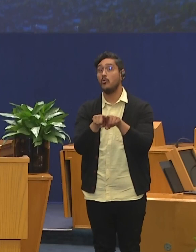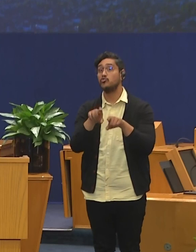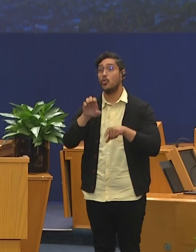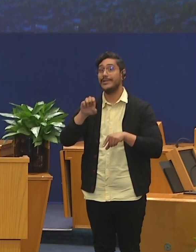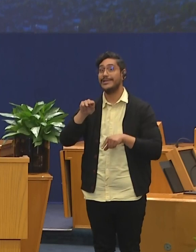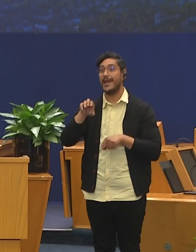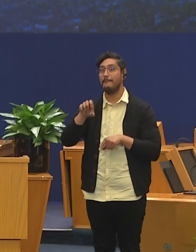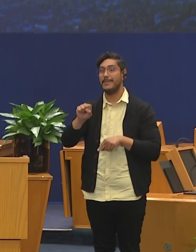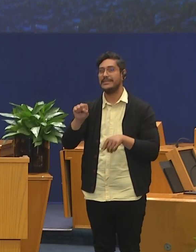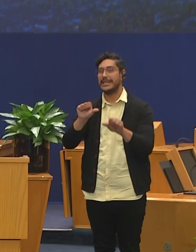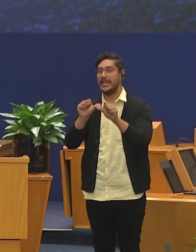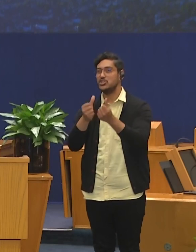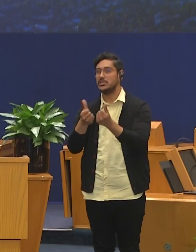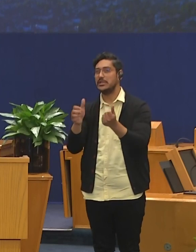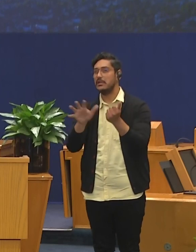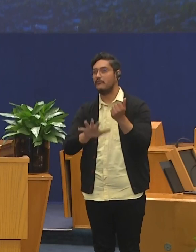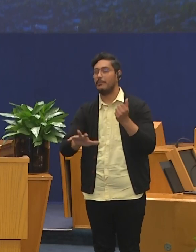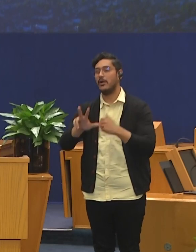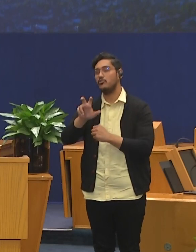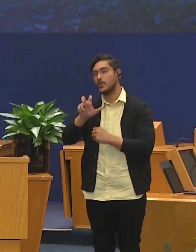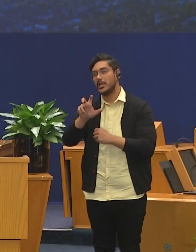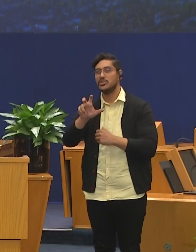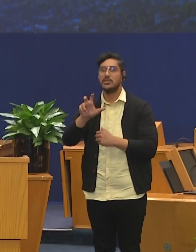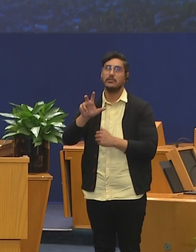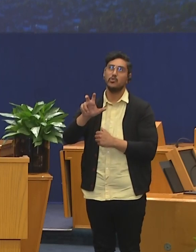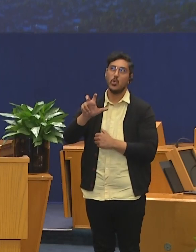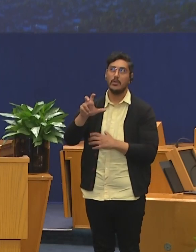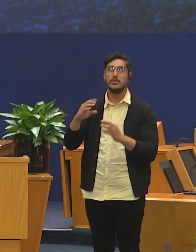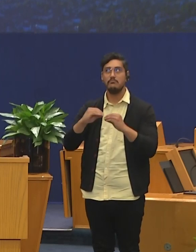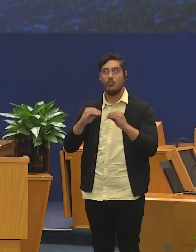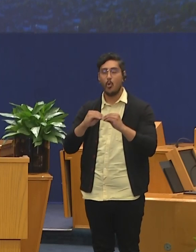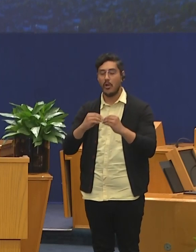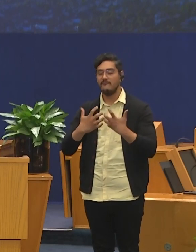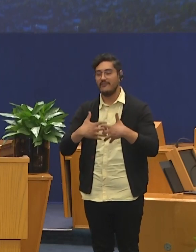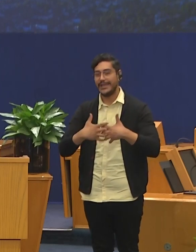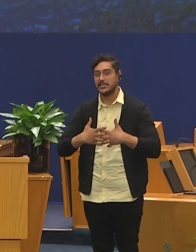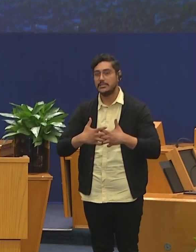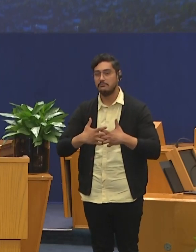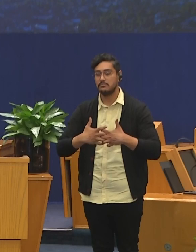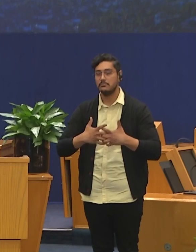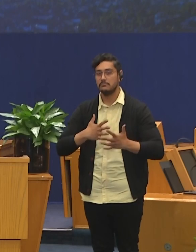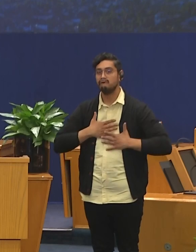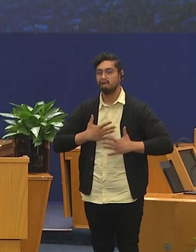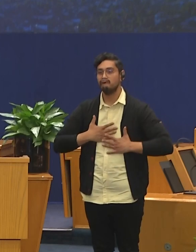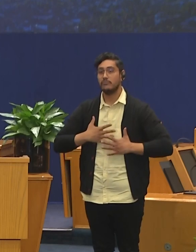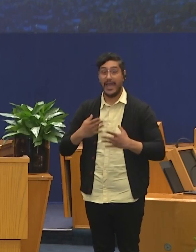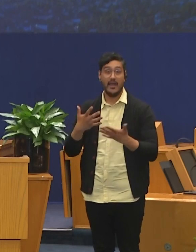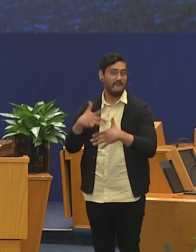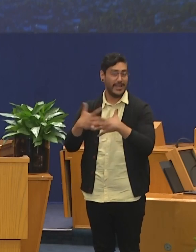ON TOP OF THAT, THE E.M.S. AGENCY HAS ABOUT 300 OR 300